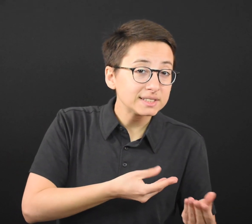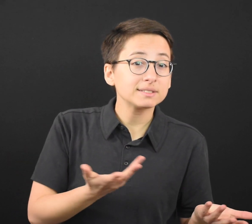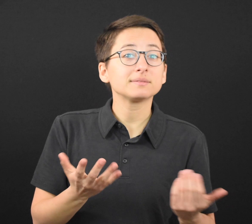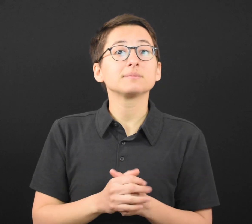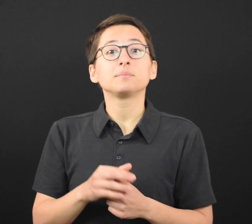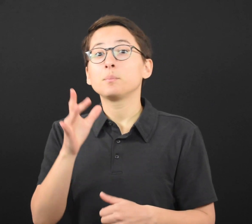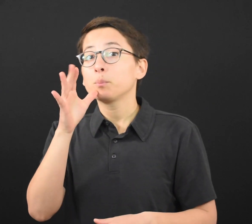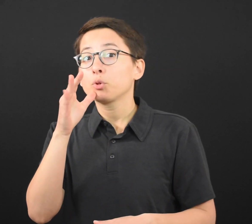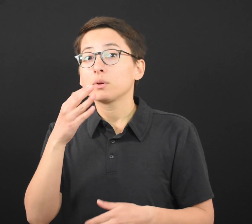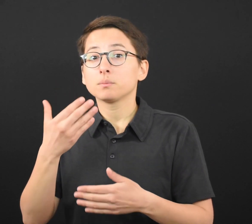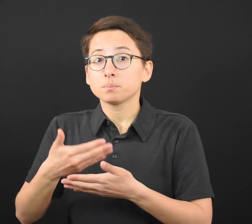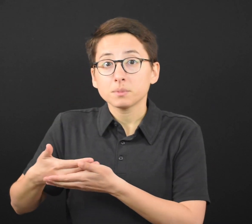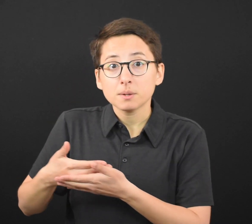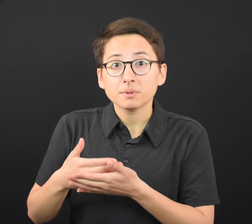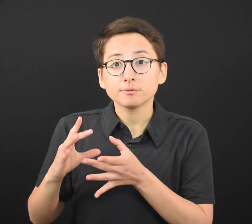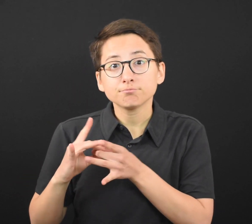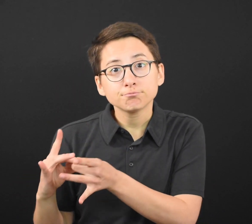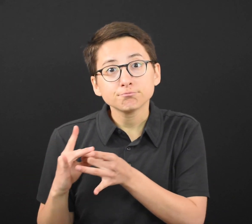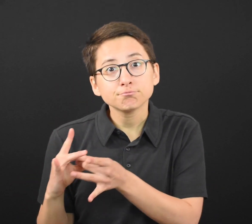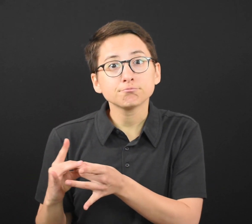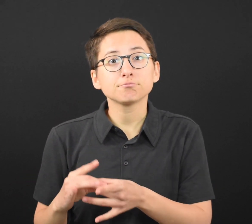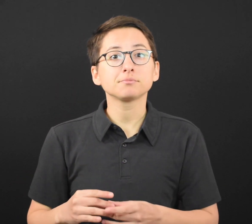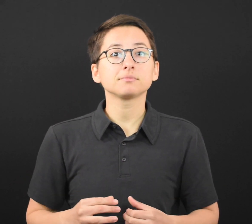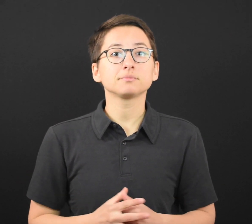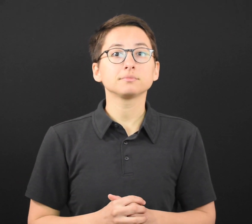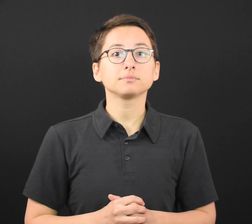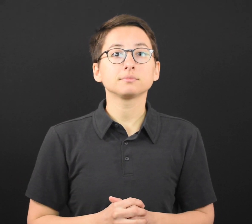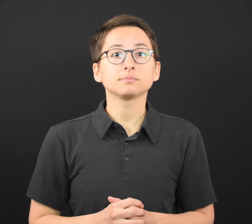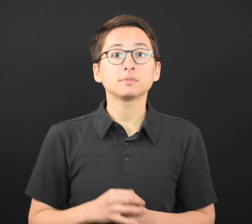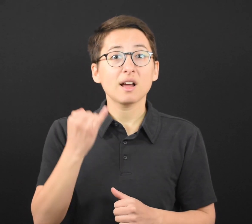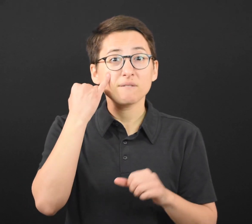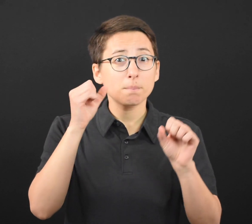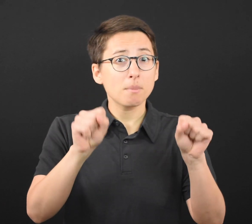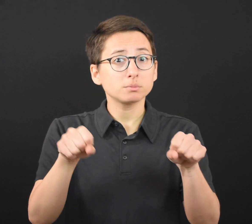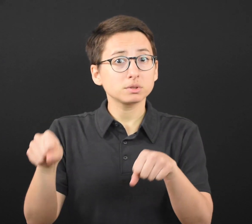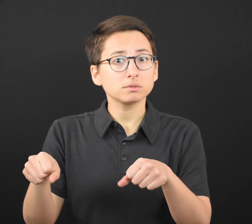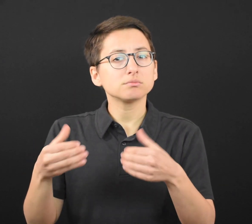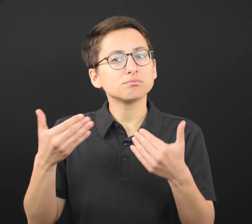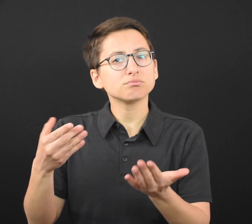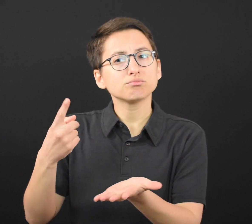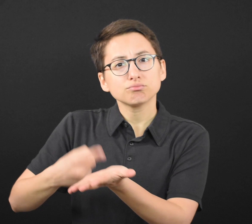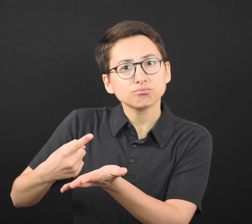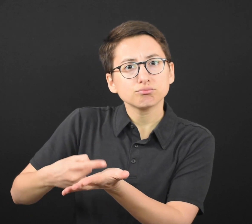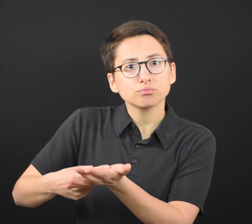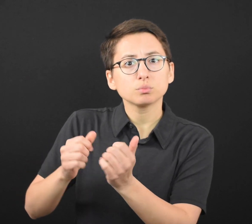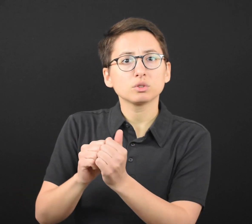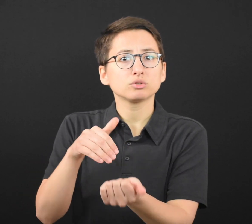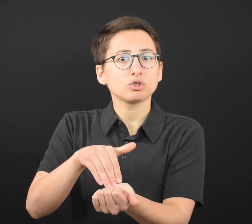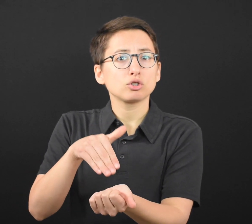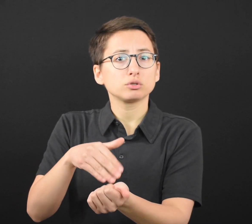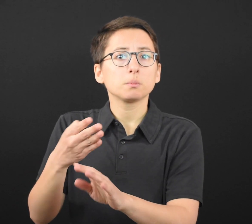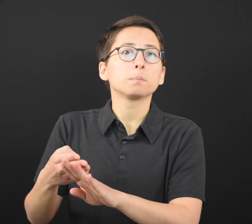and mother-newborn bonding. Start this conversation before the baby is born if possible.